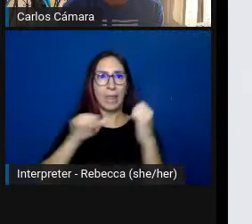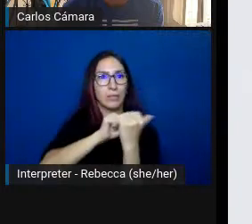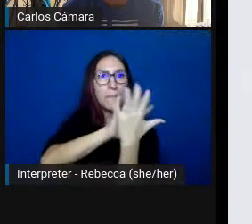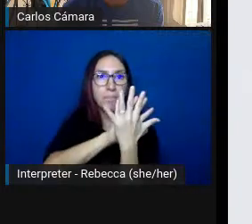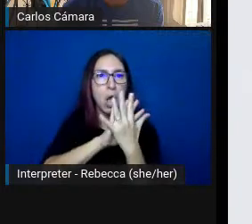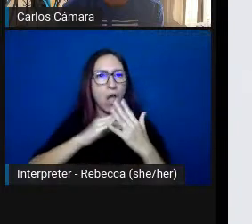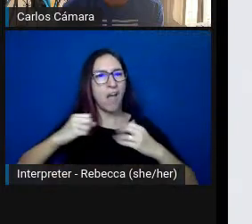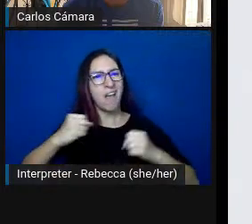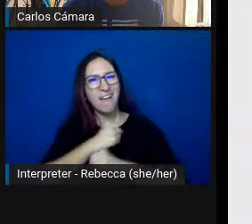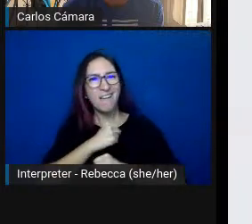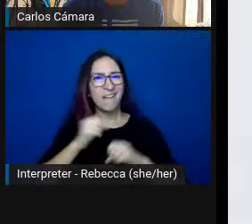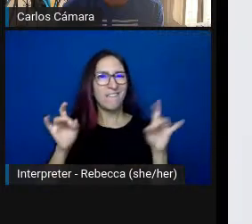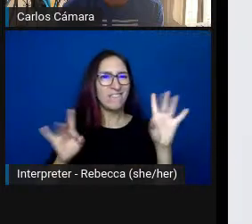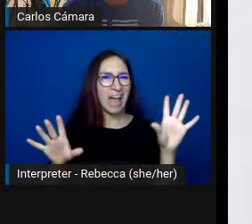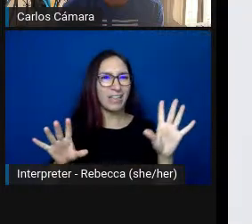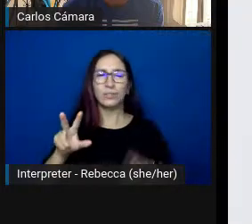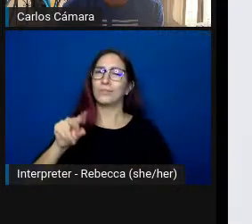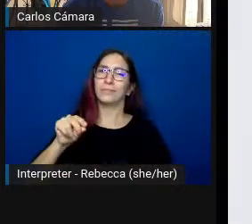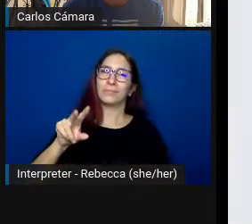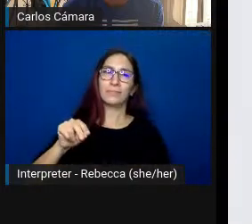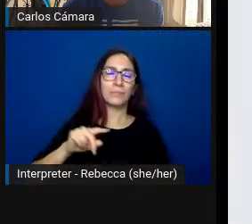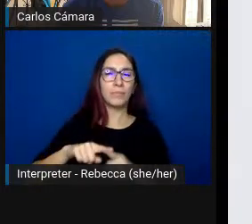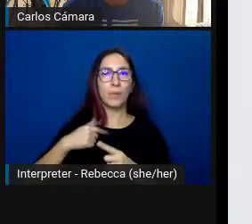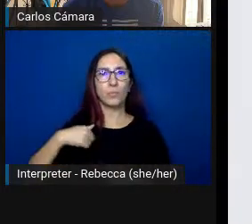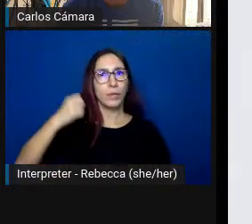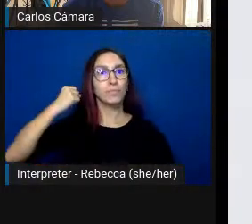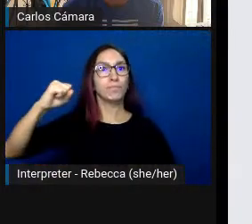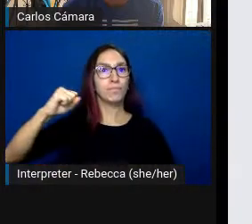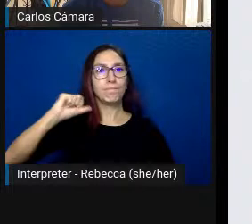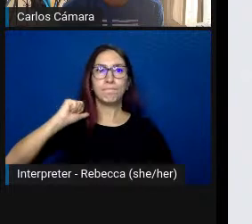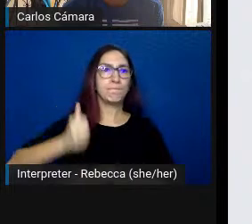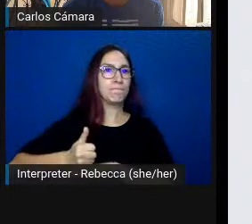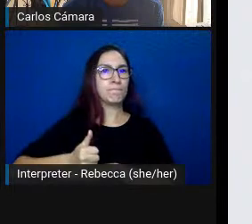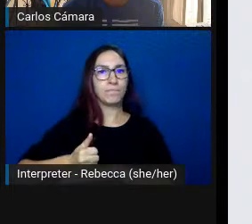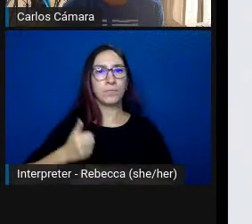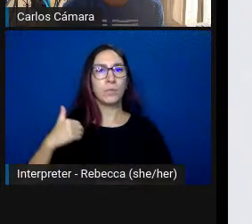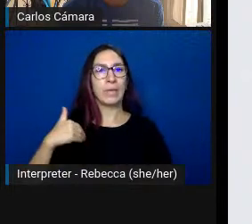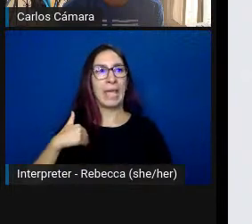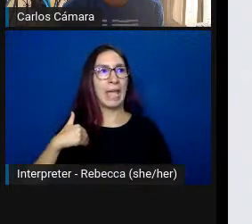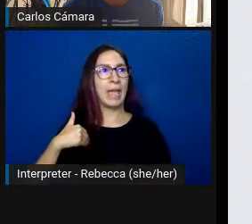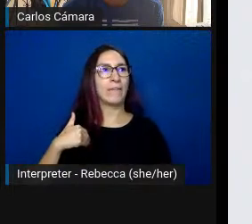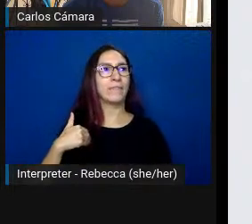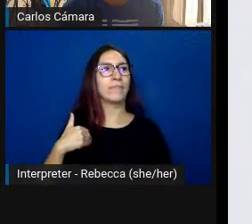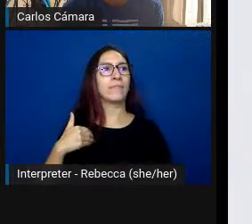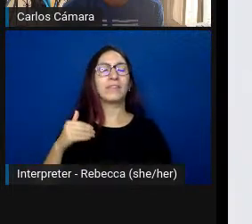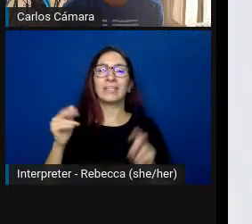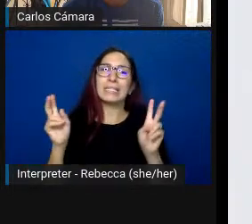Luckily we have not physical violence yet. But you know we have issues.